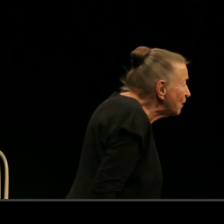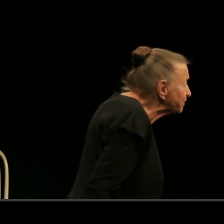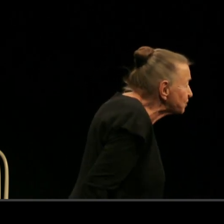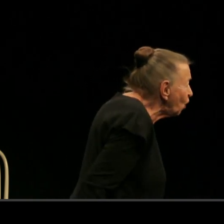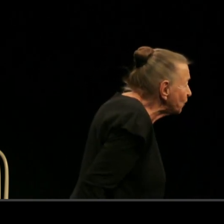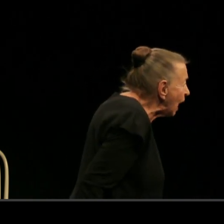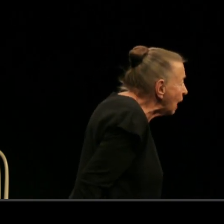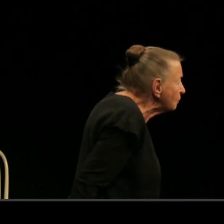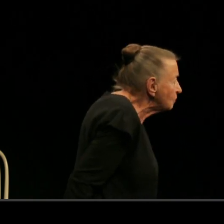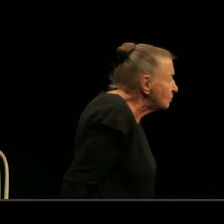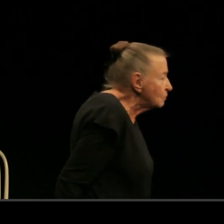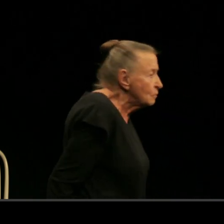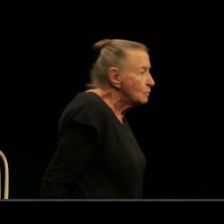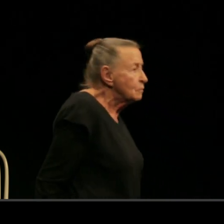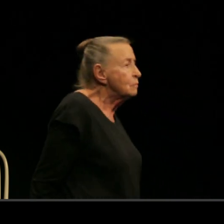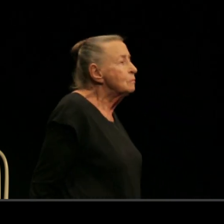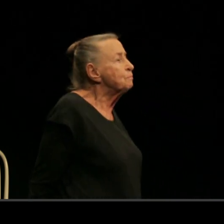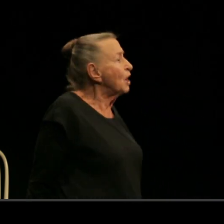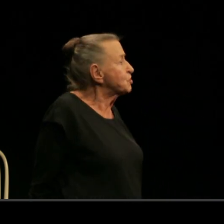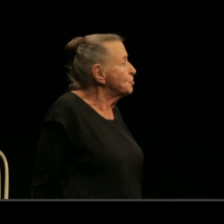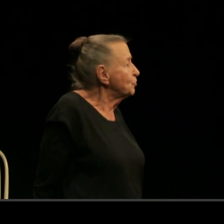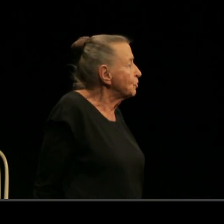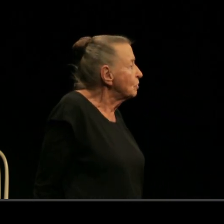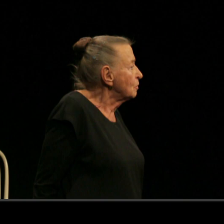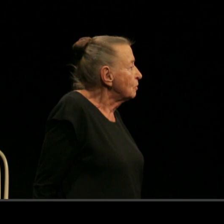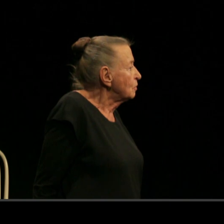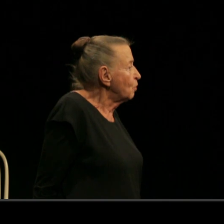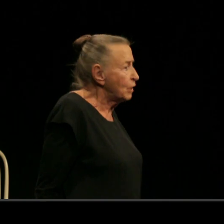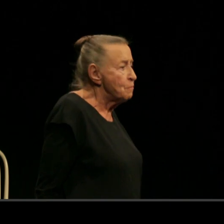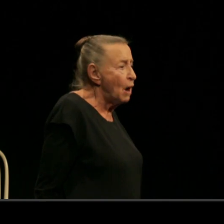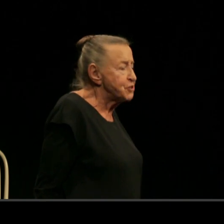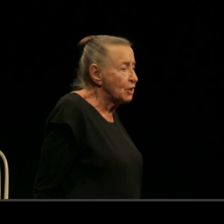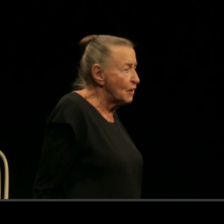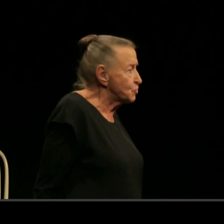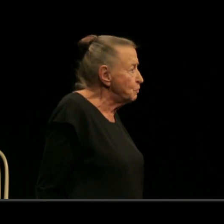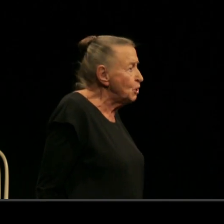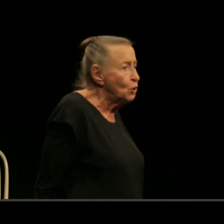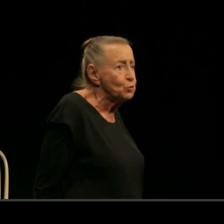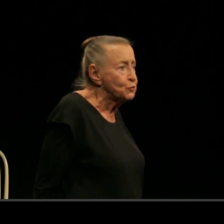fools, suddenly you're all in unison! Out! As my name is Maciej, go to hell,